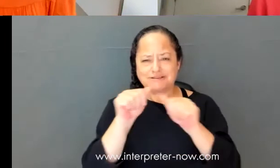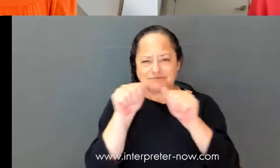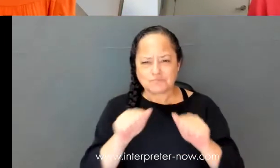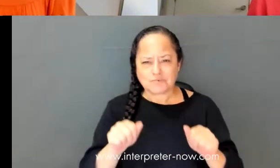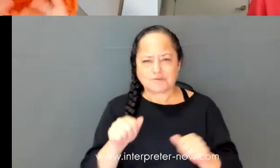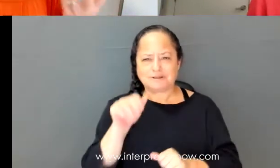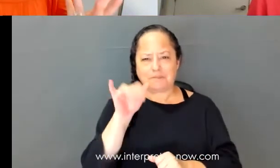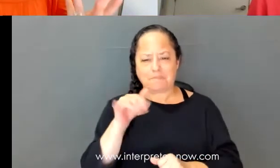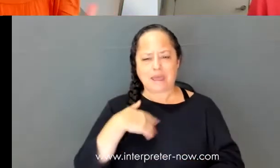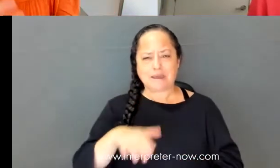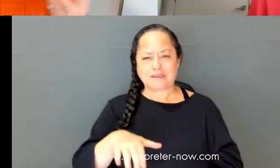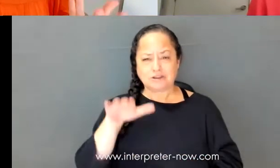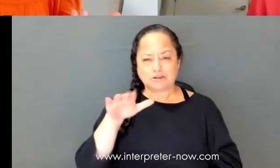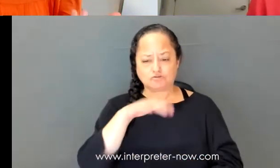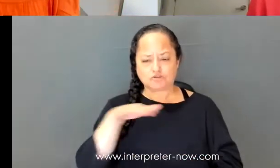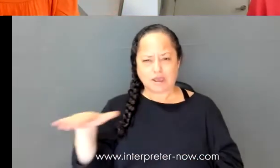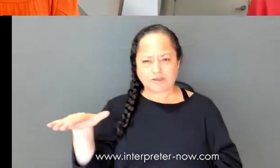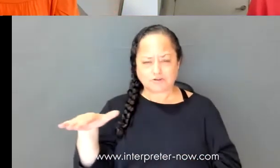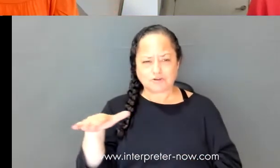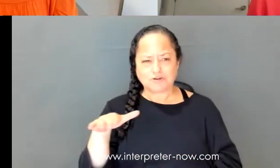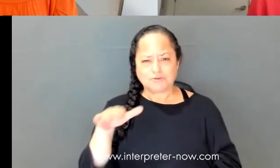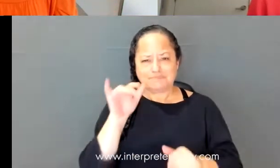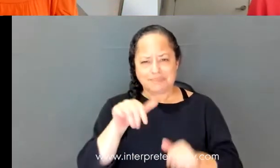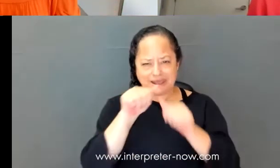It is so important.